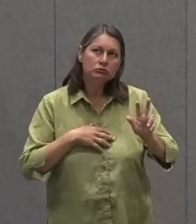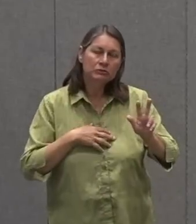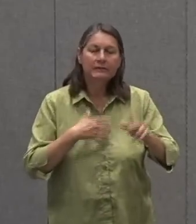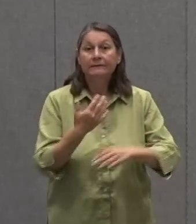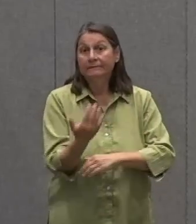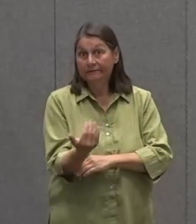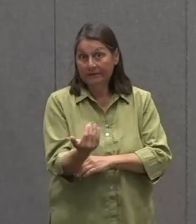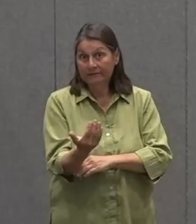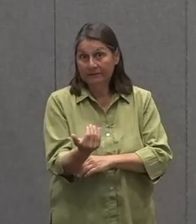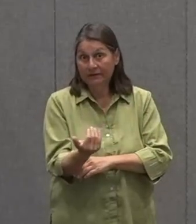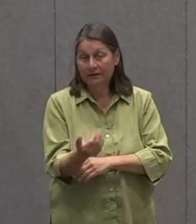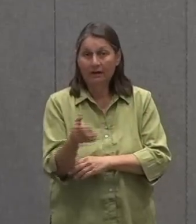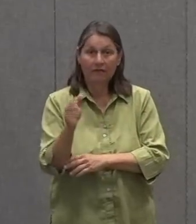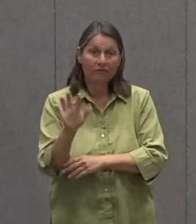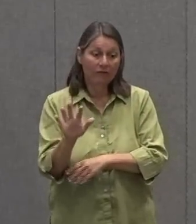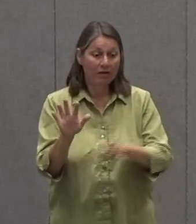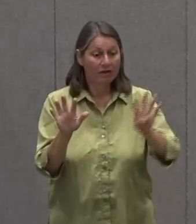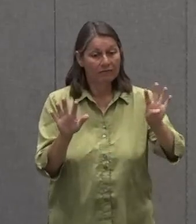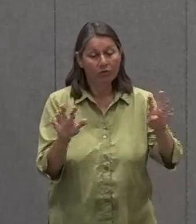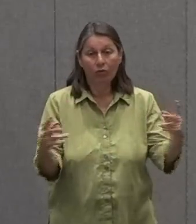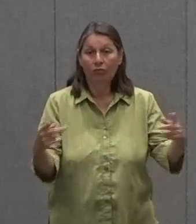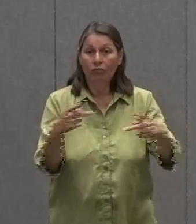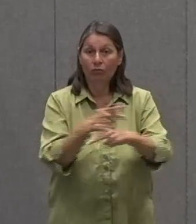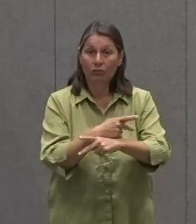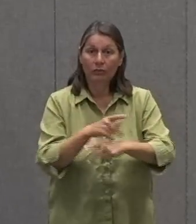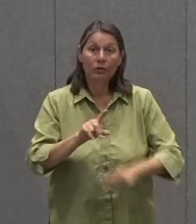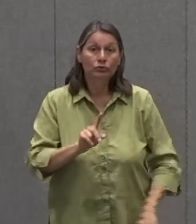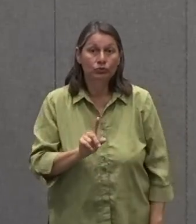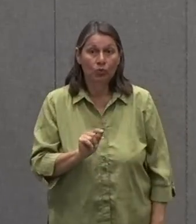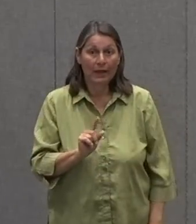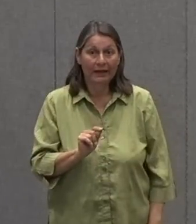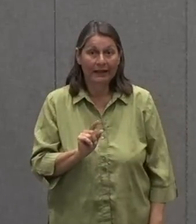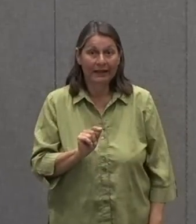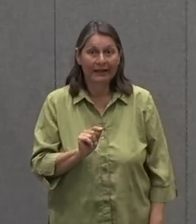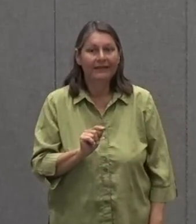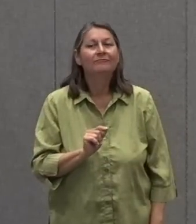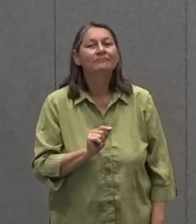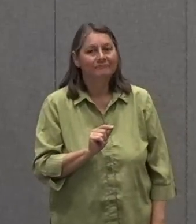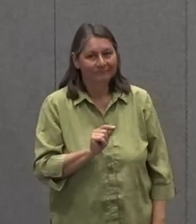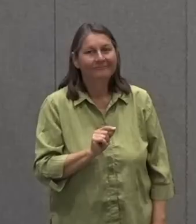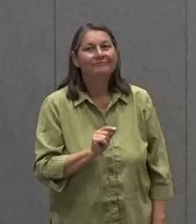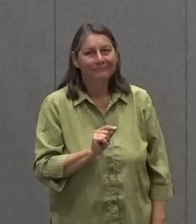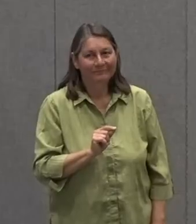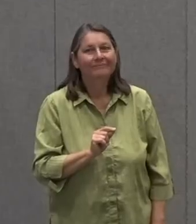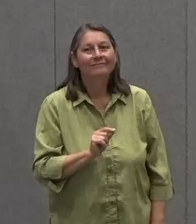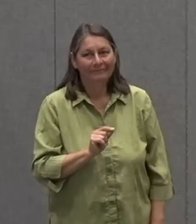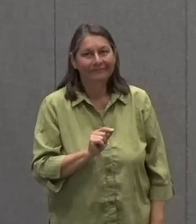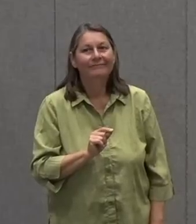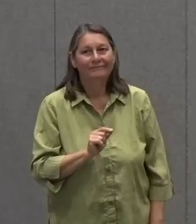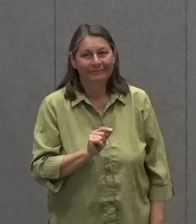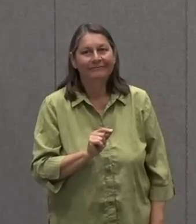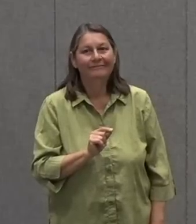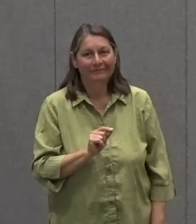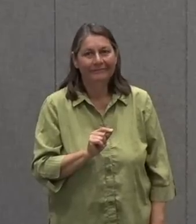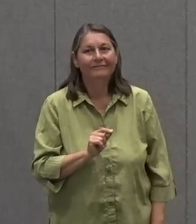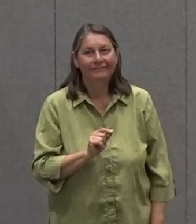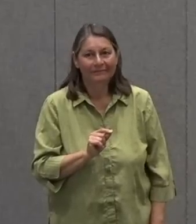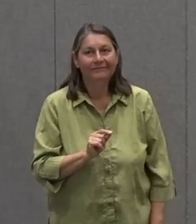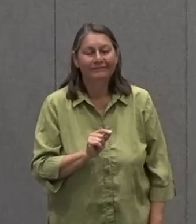Five times four is 20. Ah, there we go. We got up to 20. The remainder is one.